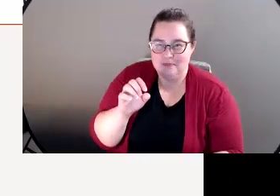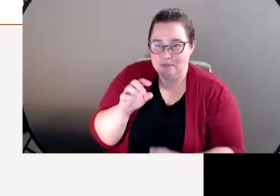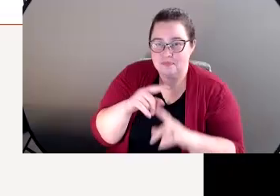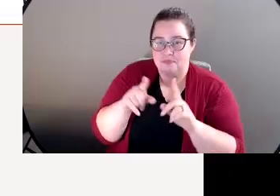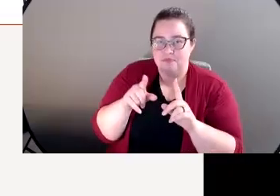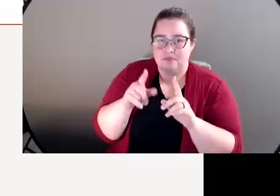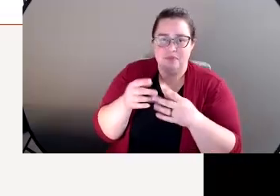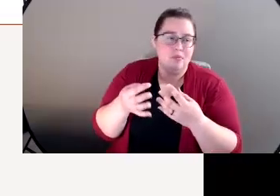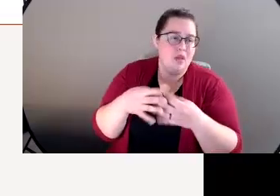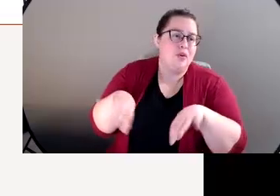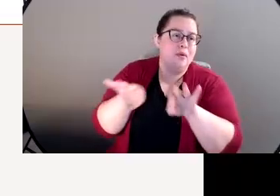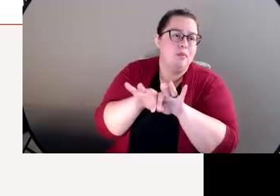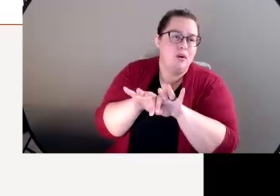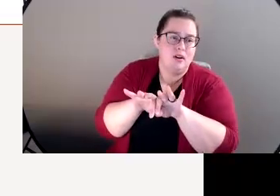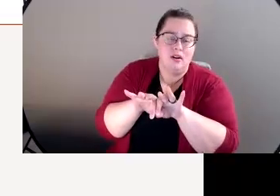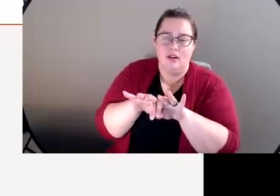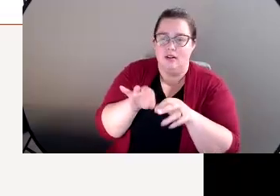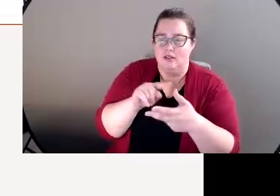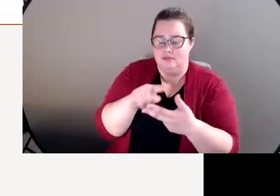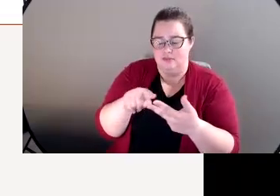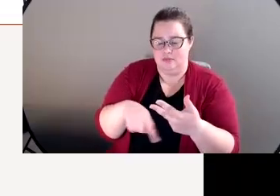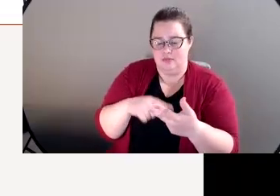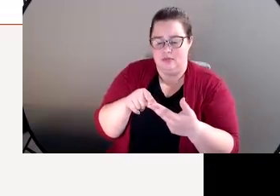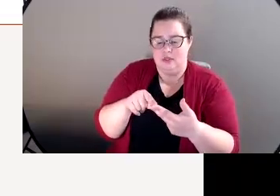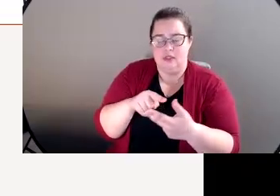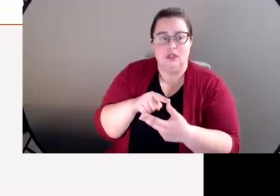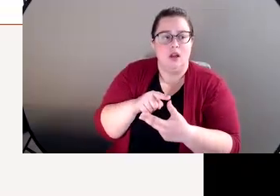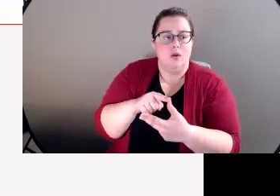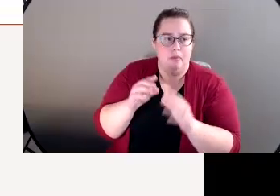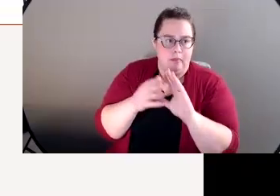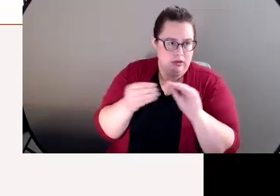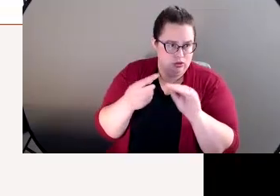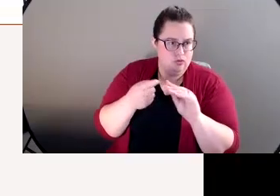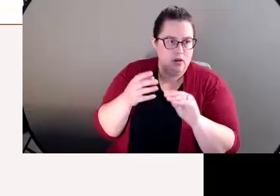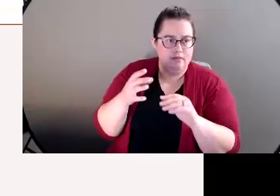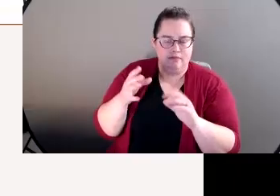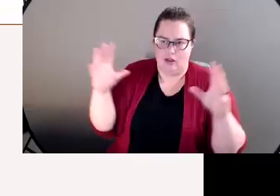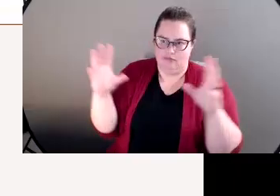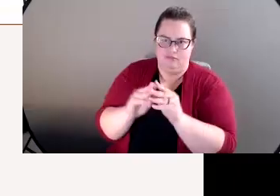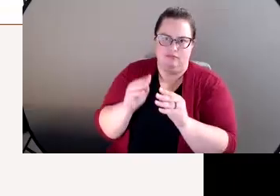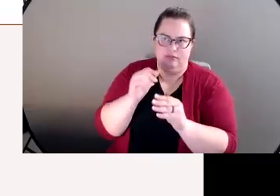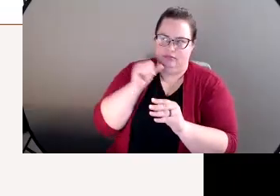There is, as we mentioned, at convocation. We have regular substantive interaction survey